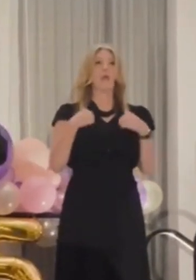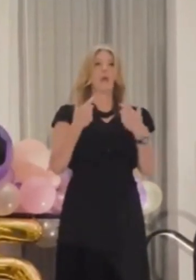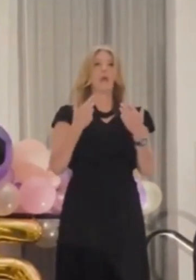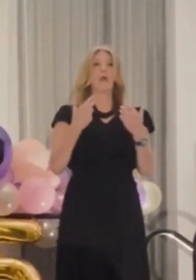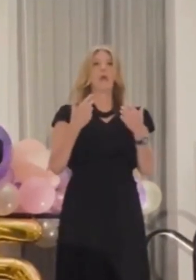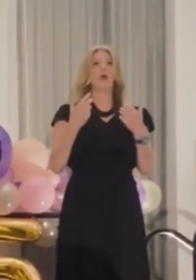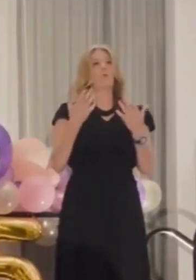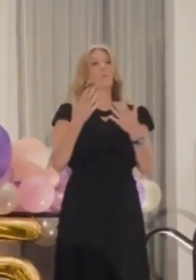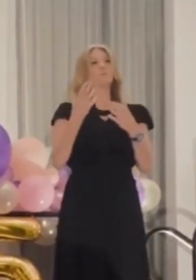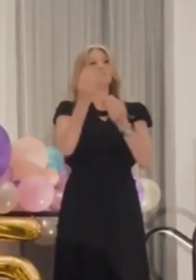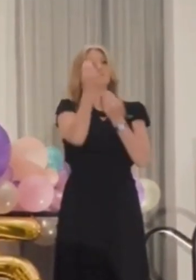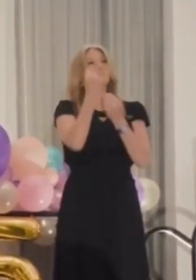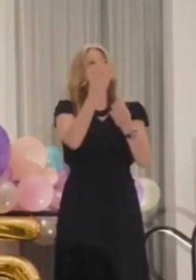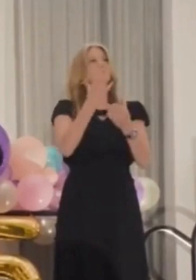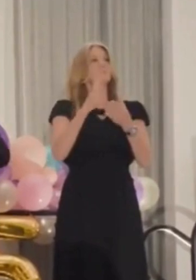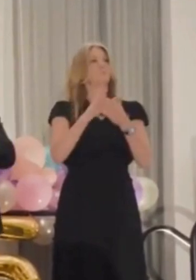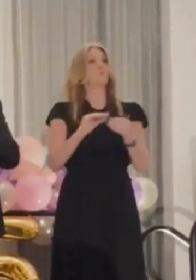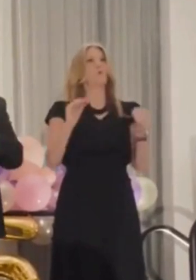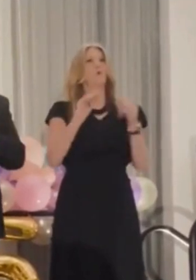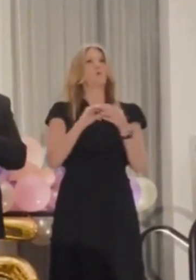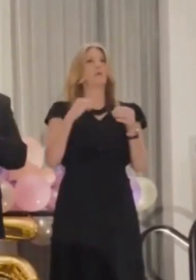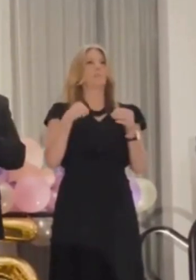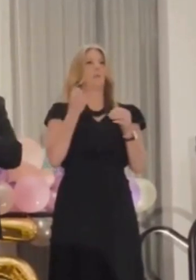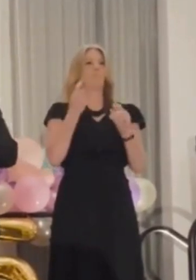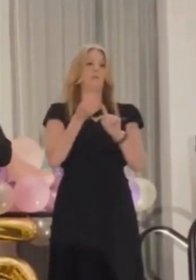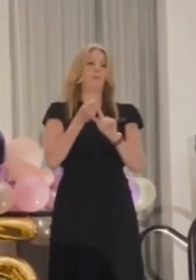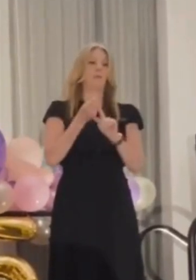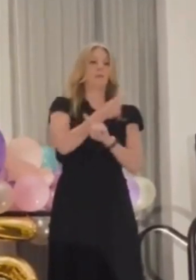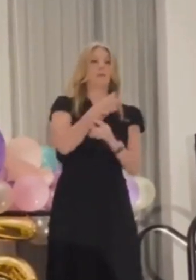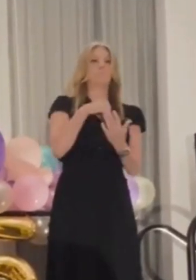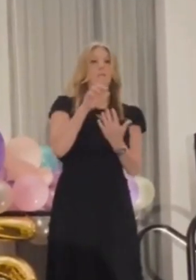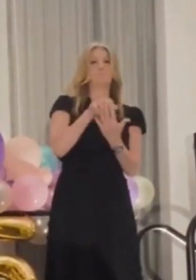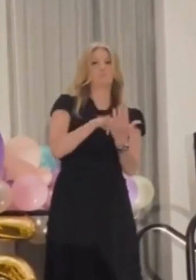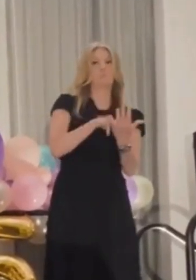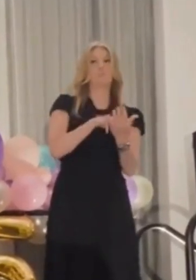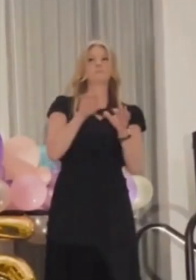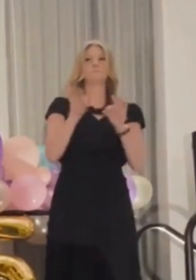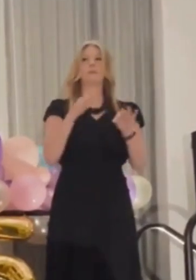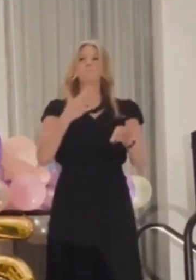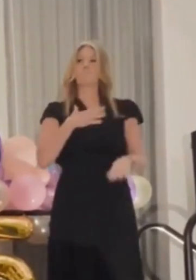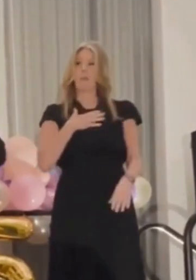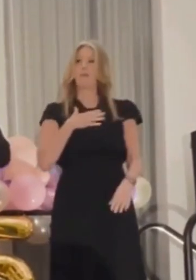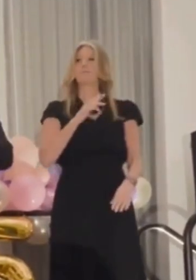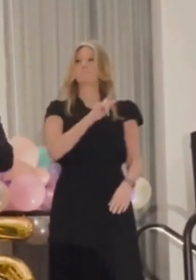share a few different things, I think I'm going off script and talk a little bit about my own experience.